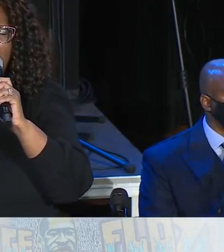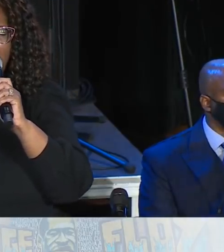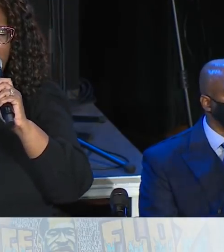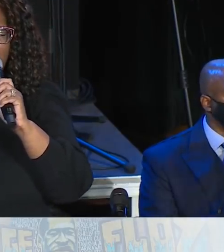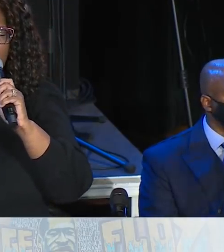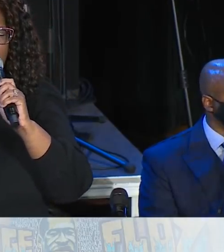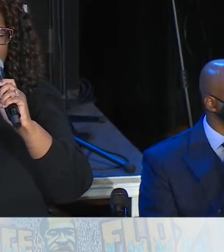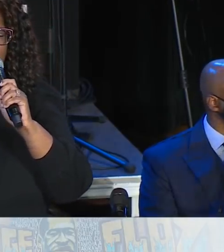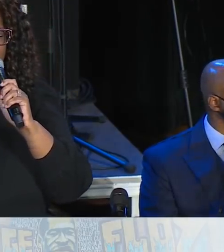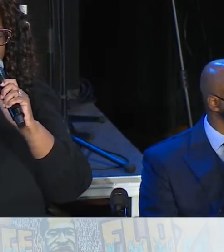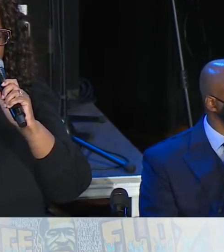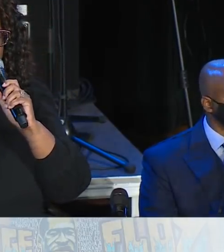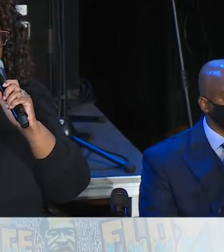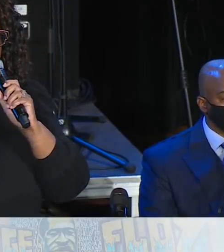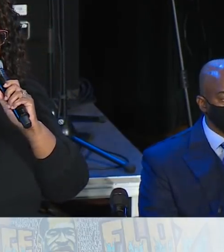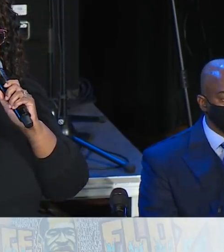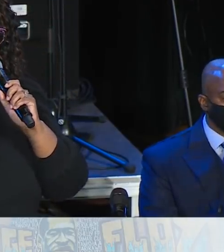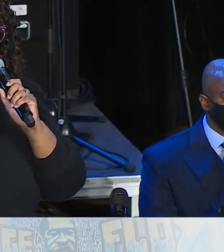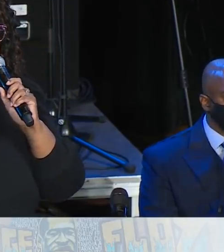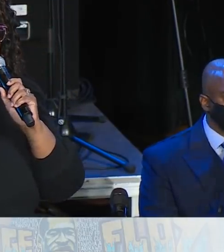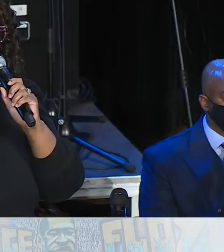A WRETCH LIKE ME